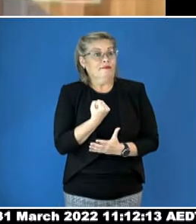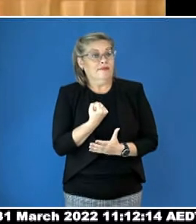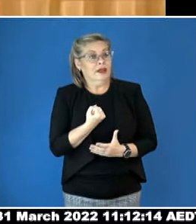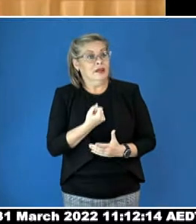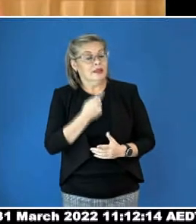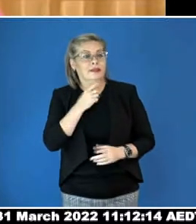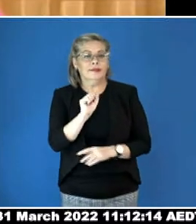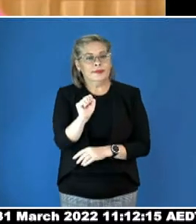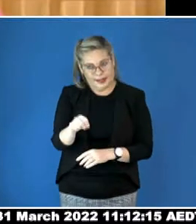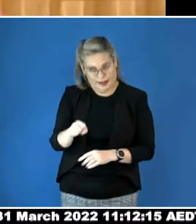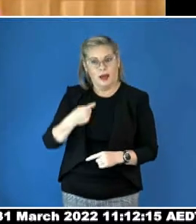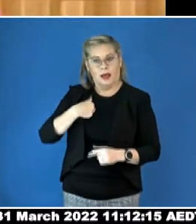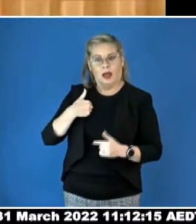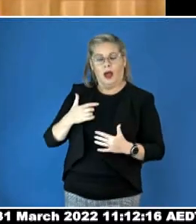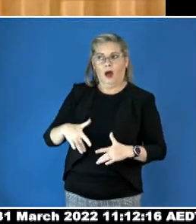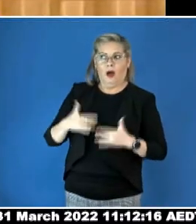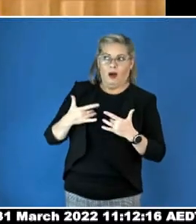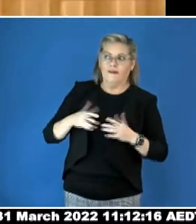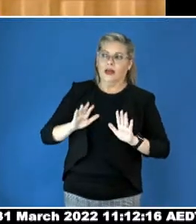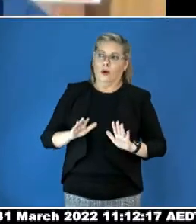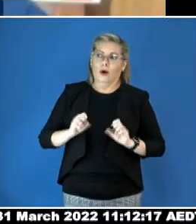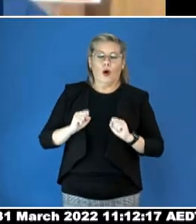Yep. MS EASTMAN: -- somebody what had happened. Yep, mmm.